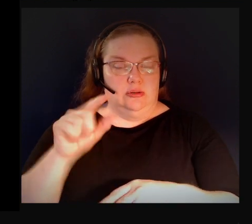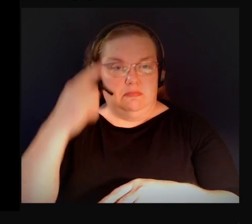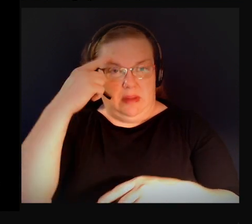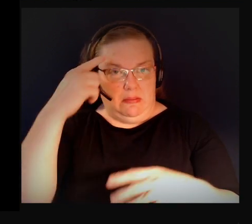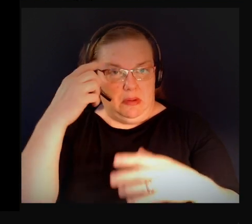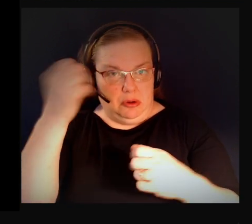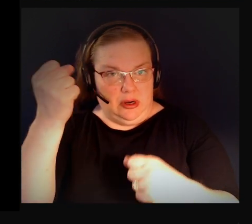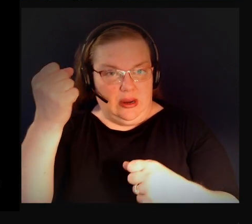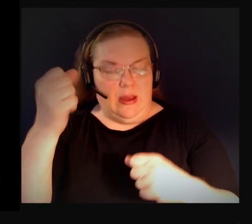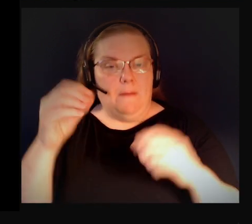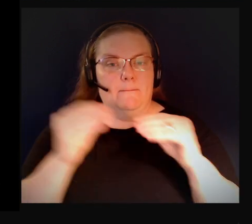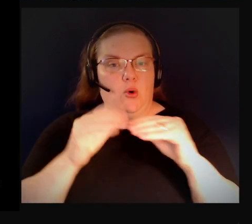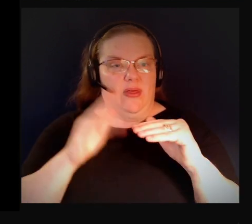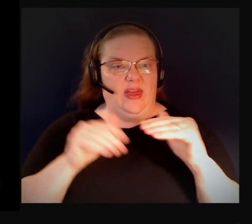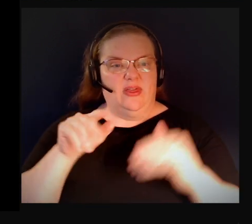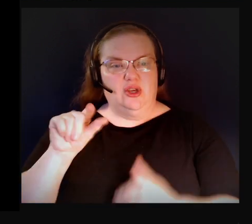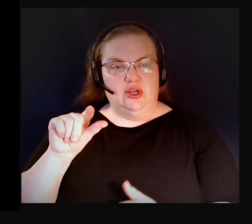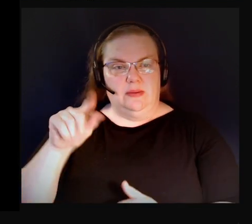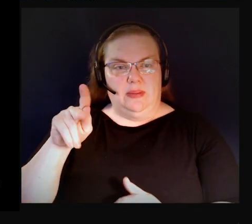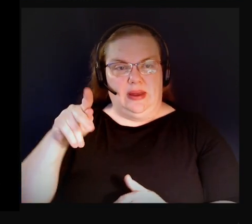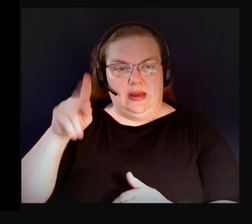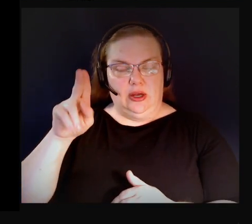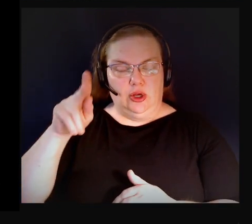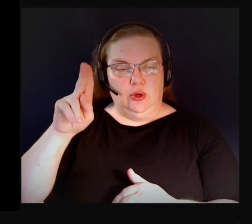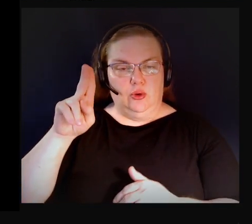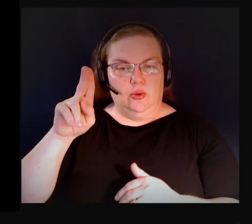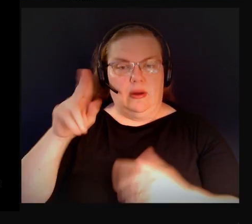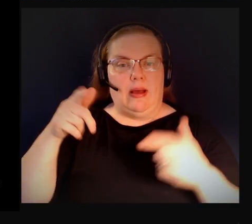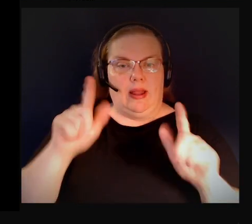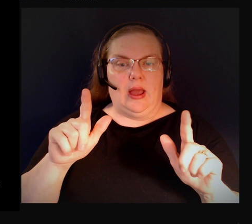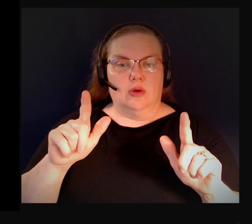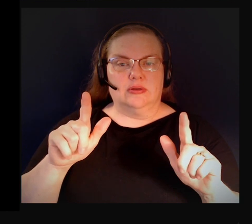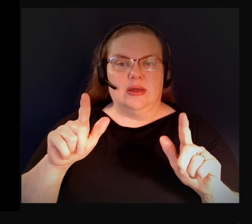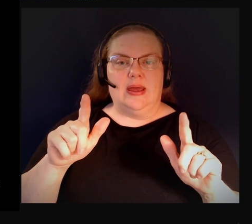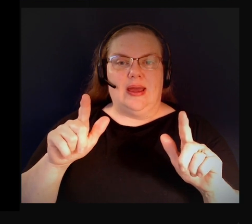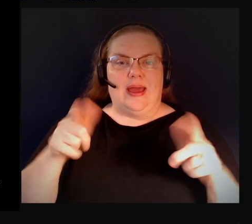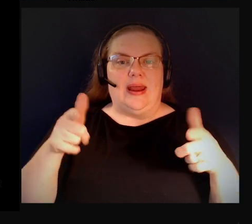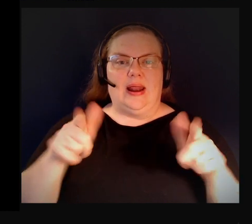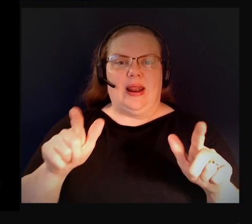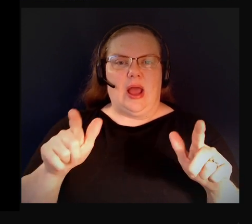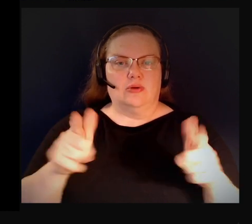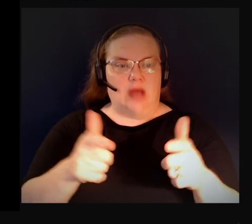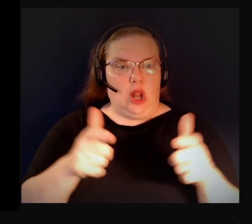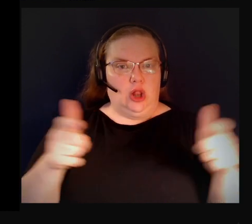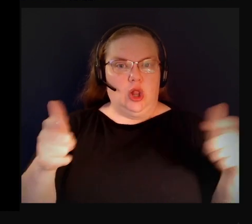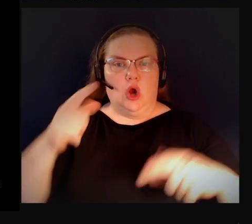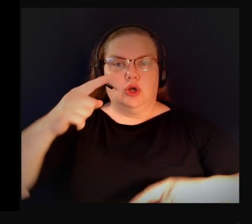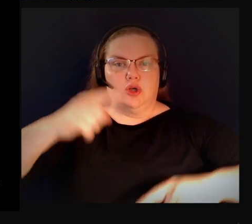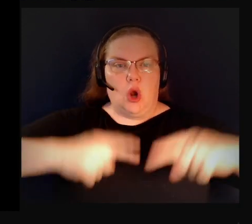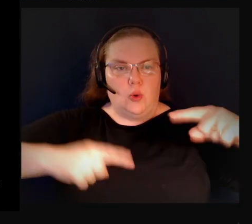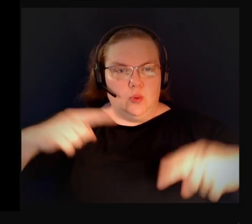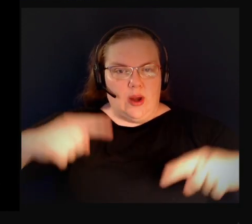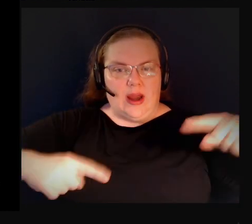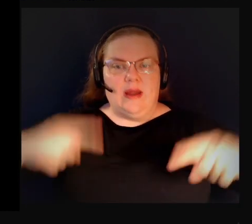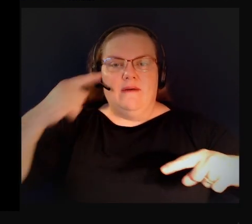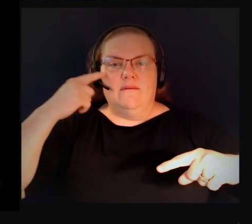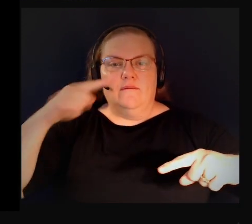This greatly improves stability for large scenes. We've also made a large array of optimizations to the DirectX 12 renderer,